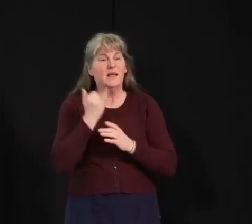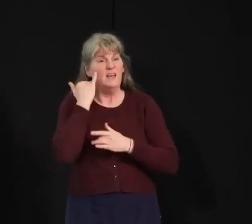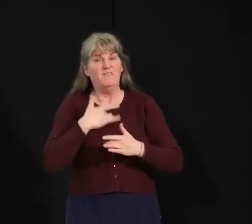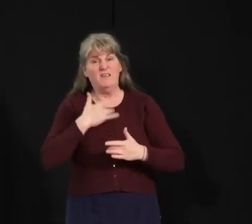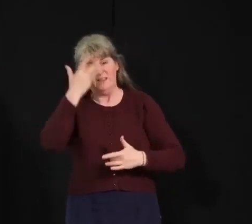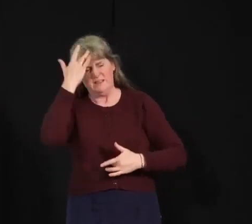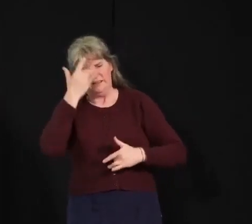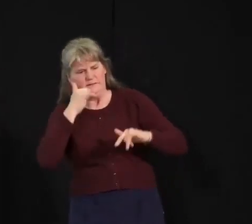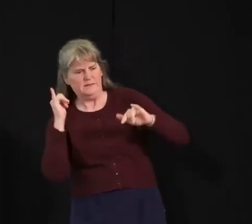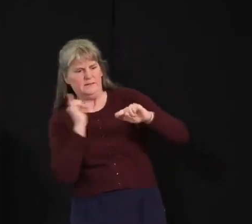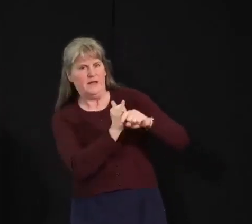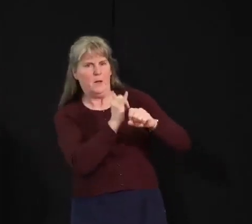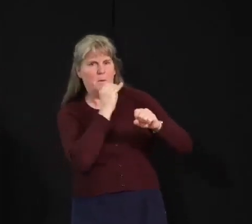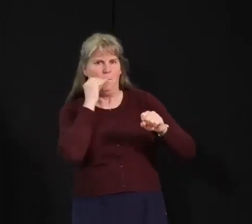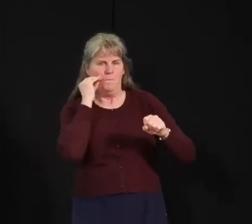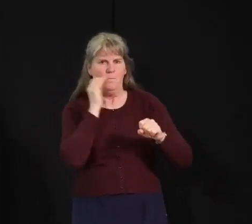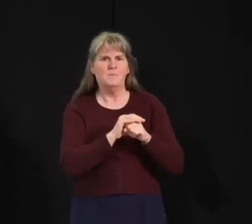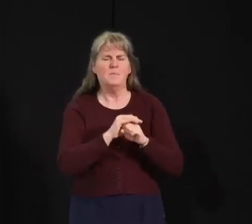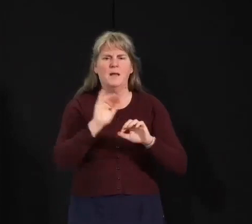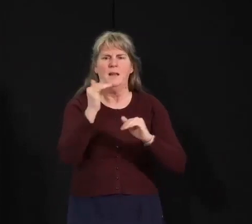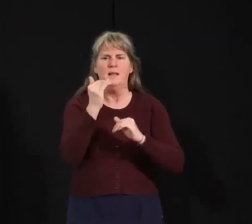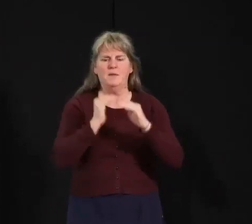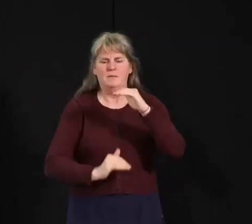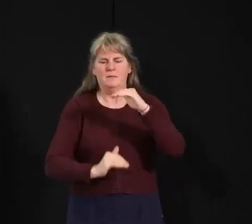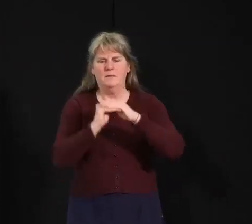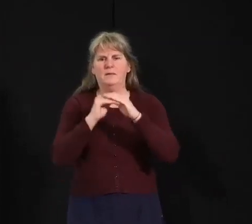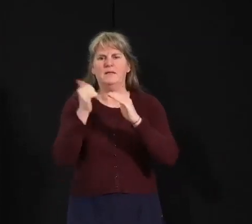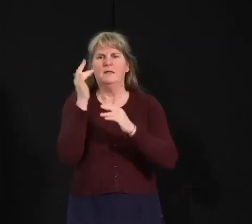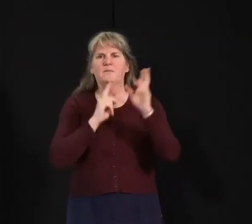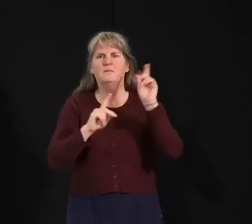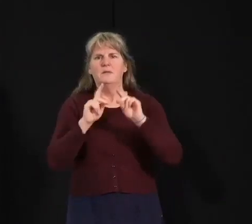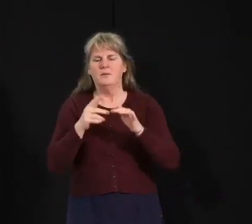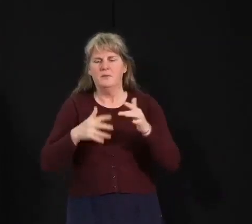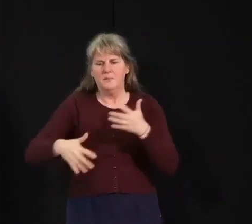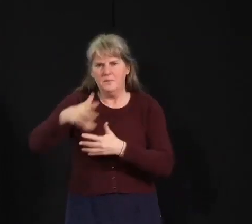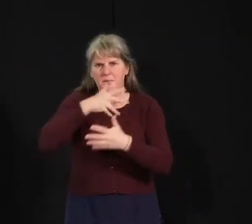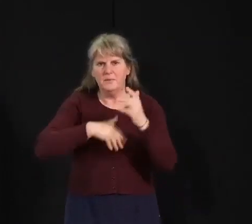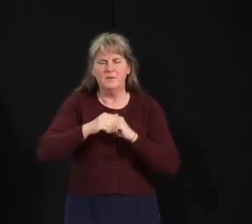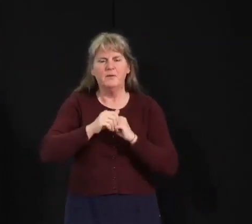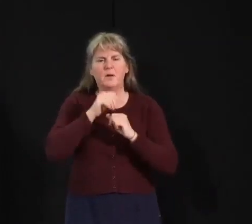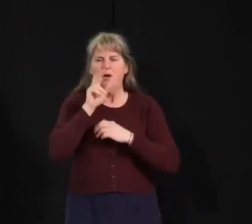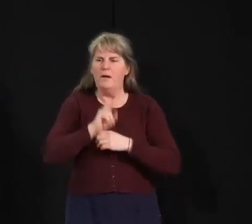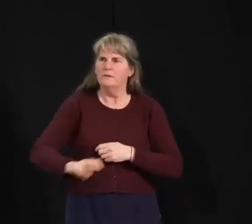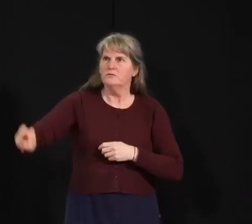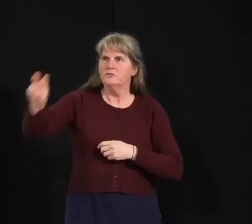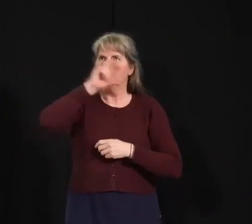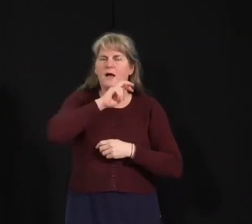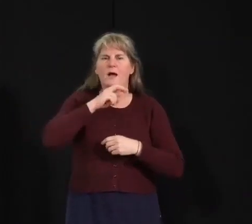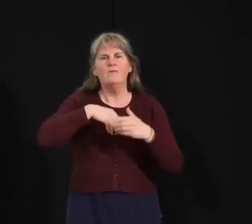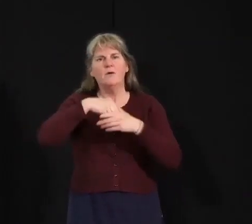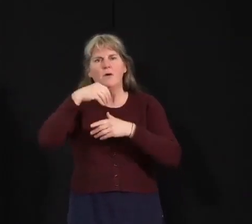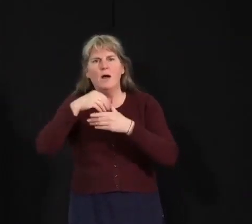continue adhering to the basic six principles of COVID prevention. Physical distancing, regular